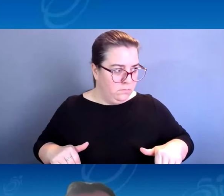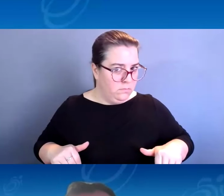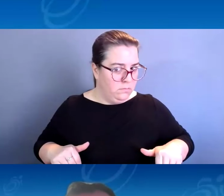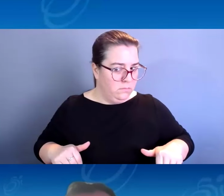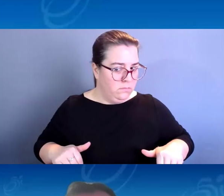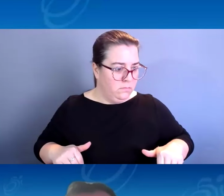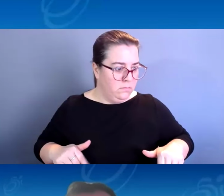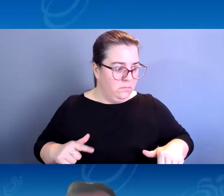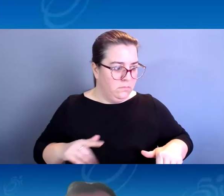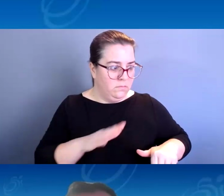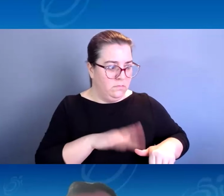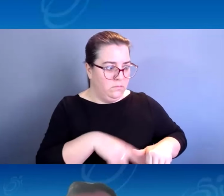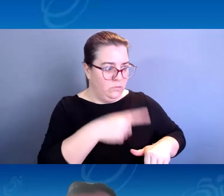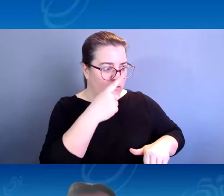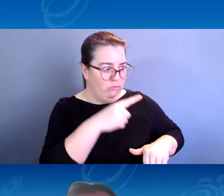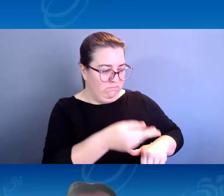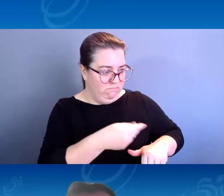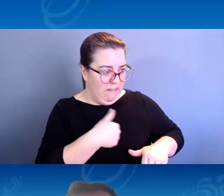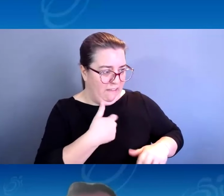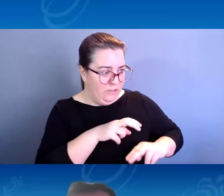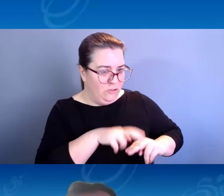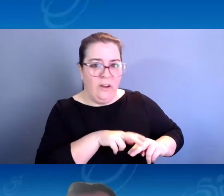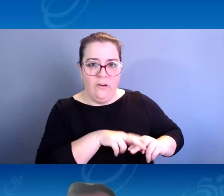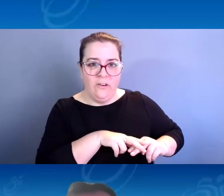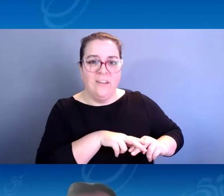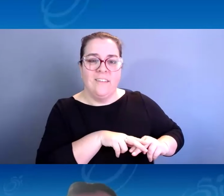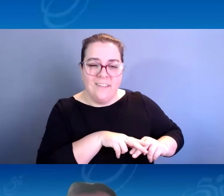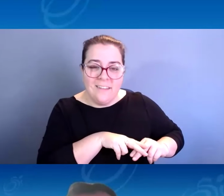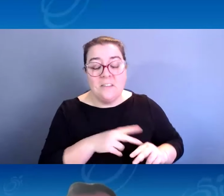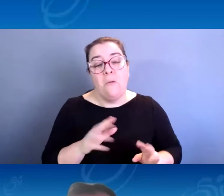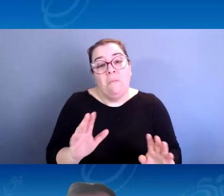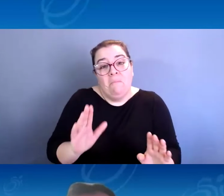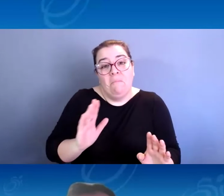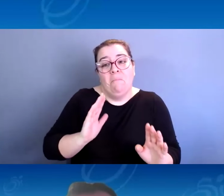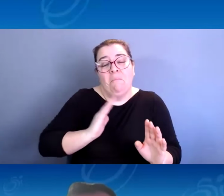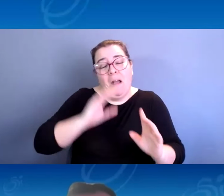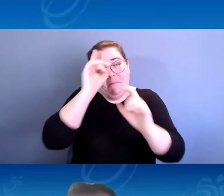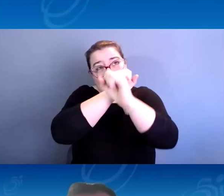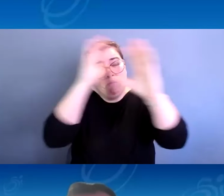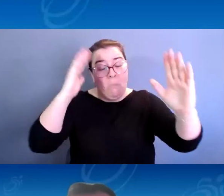So I hope we get to a place in society where where everybody is feels included.